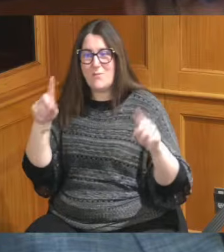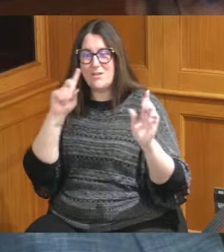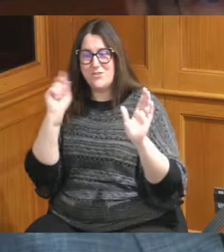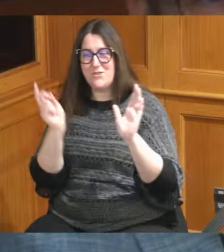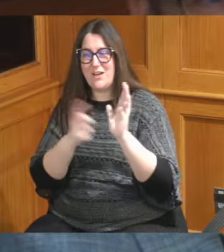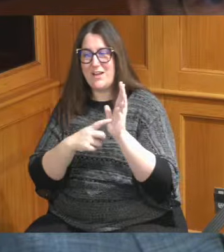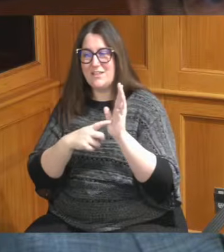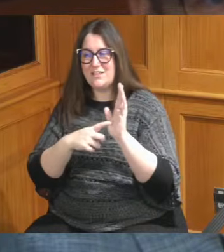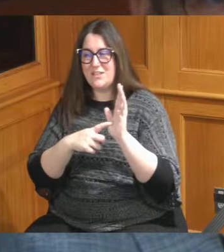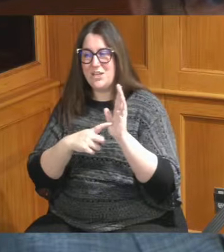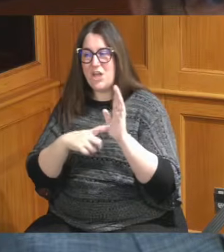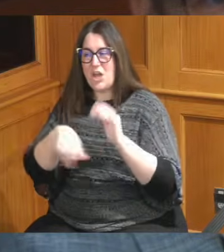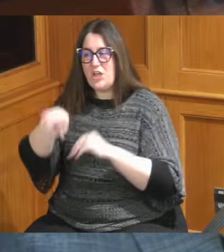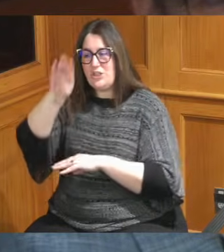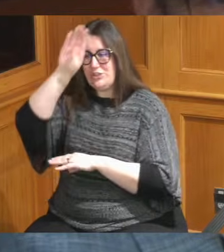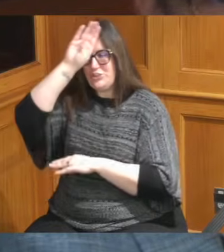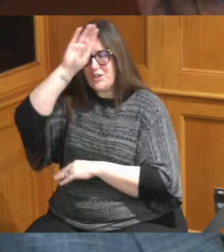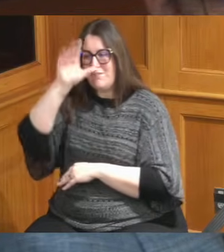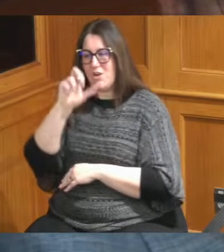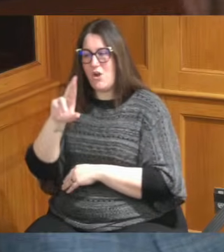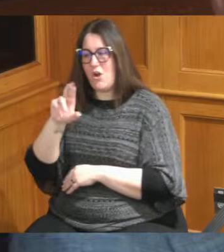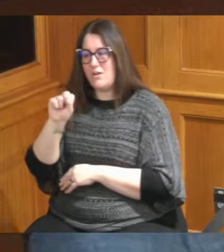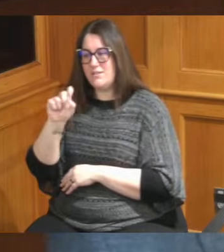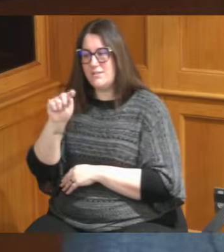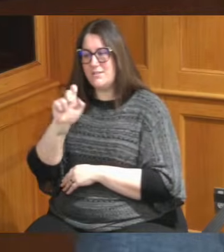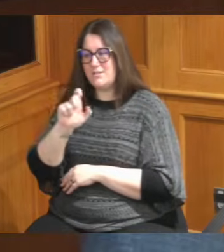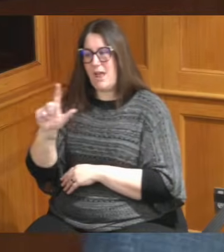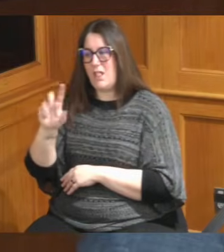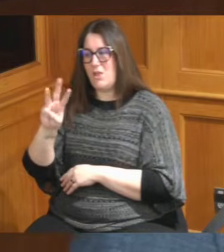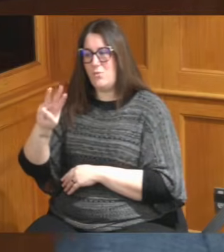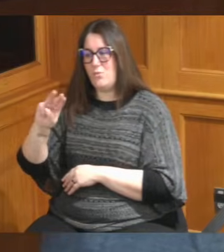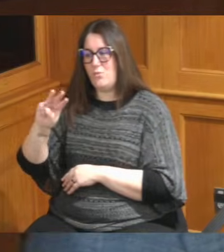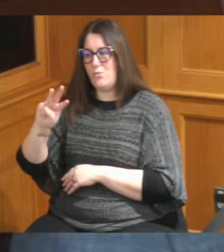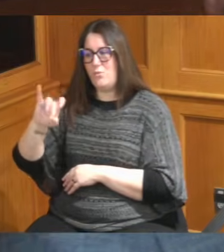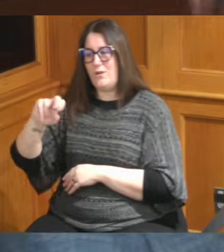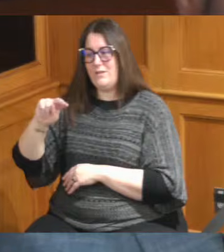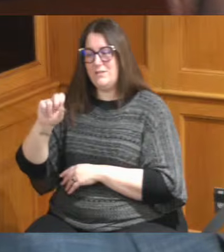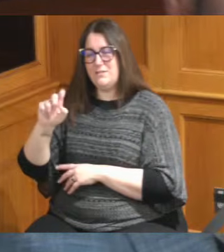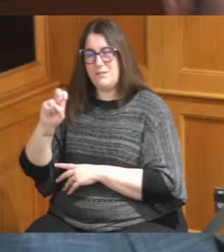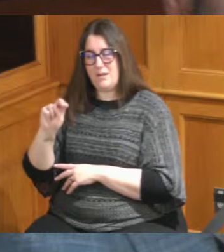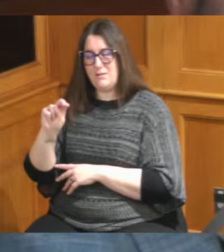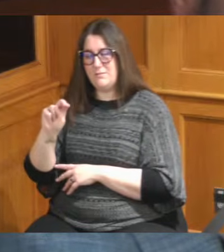Chief District Chief Carstell Winston. Whereas during the month of February, Hamilton County